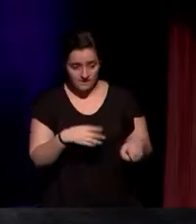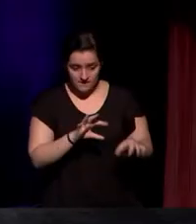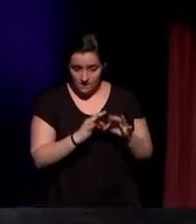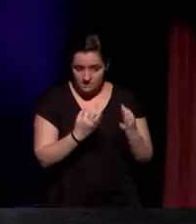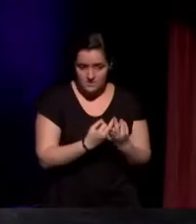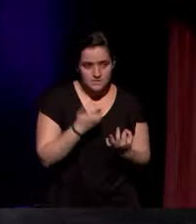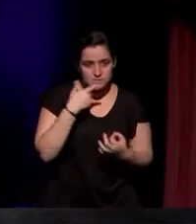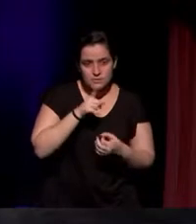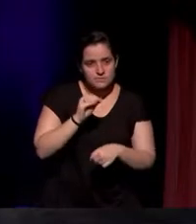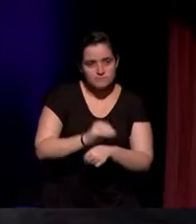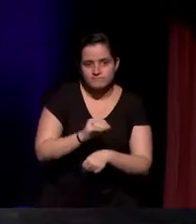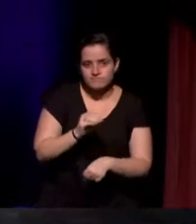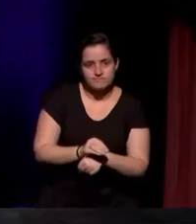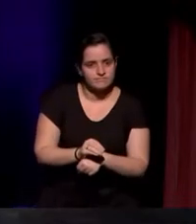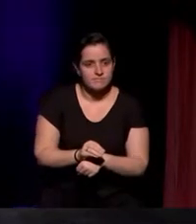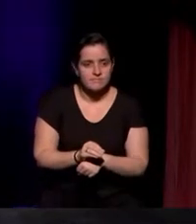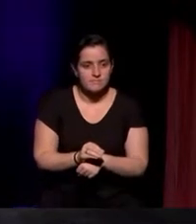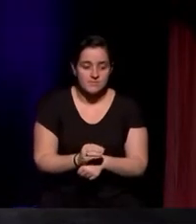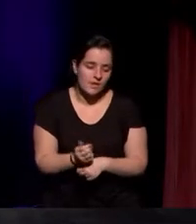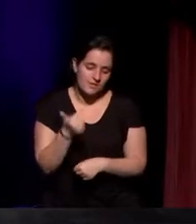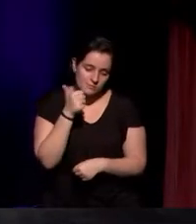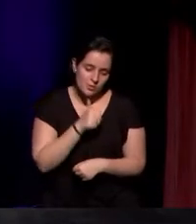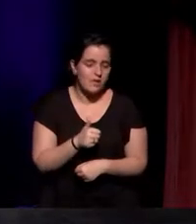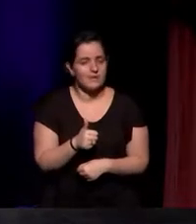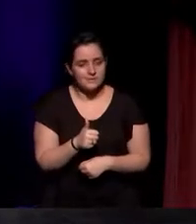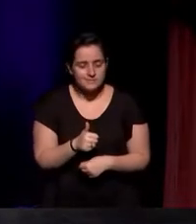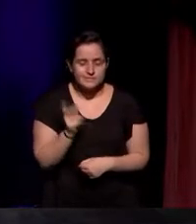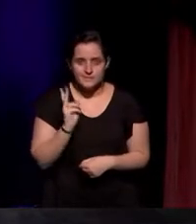And women are usually discarded.